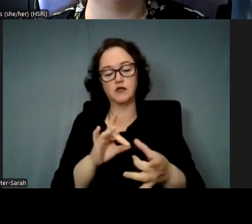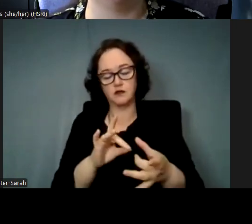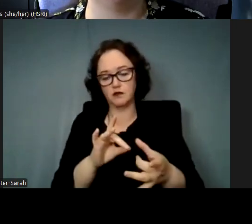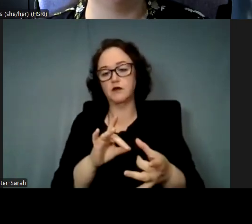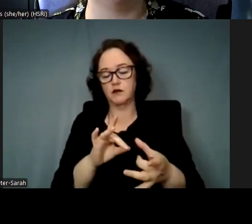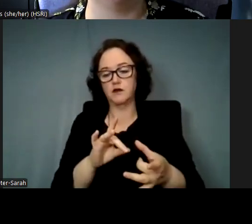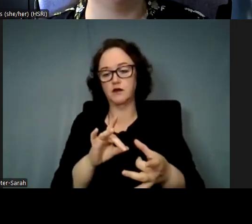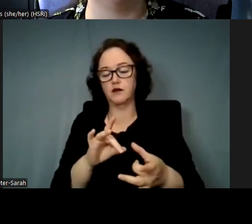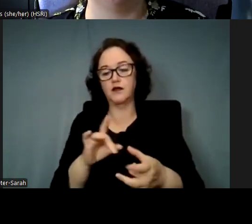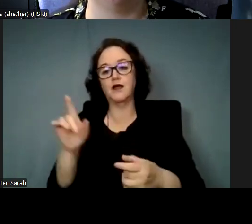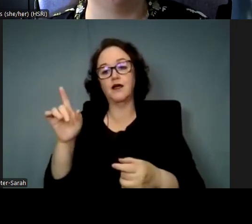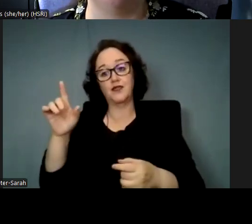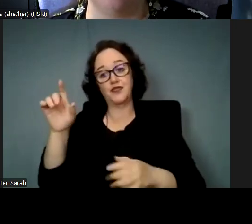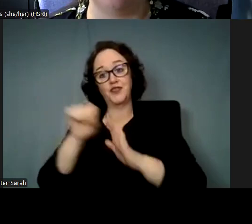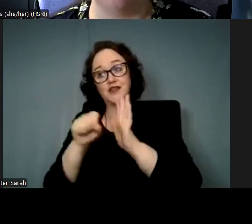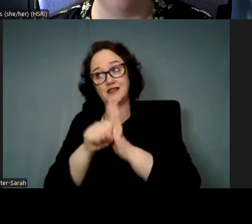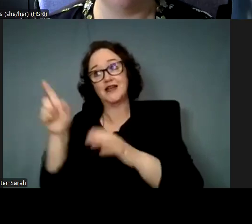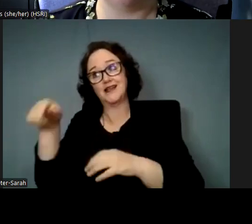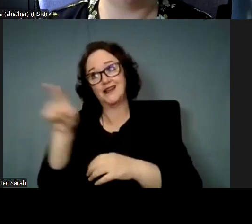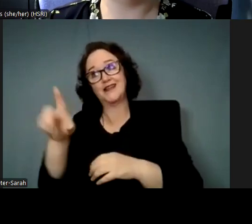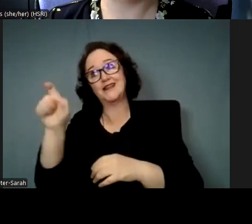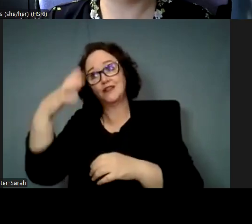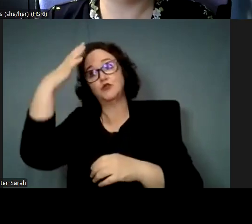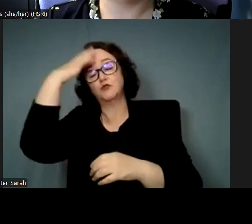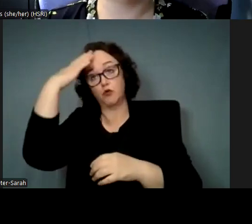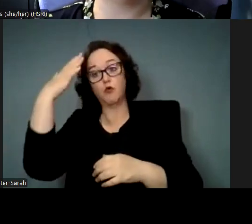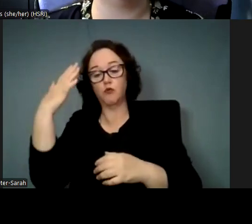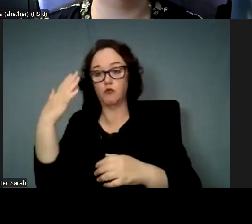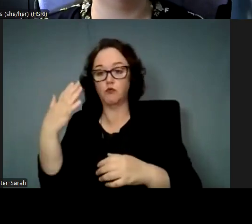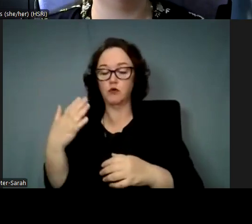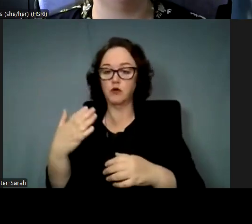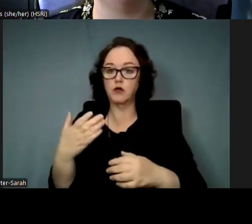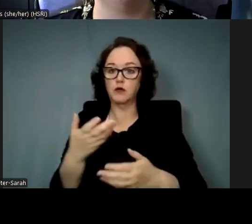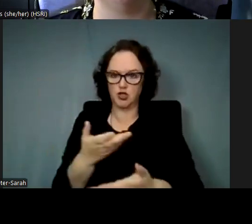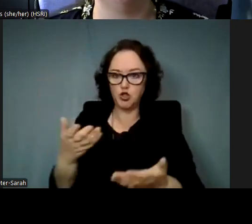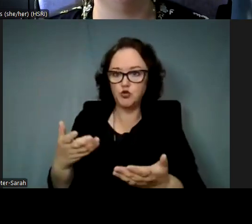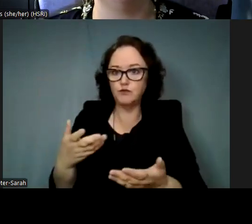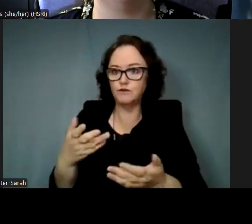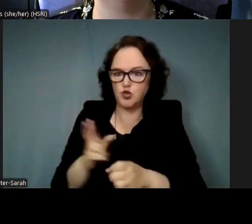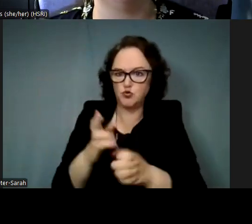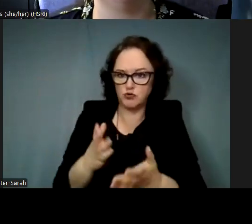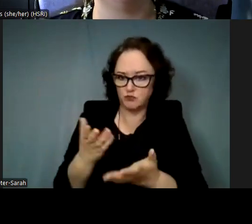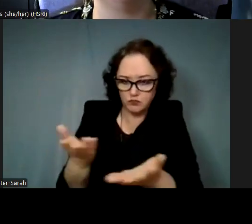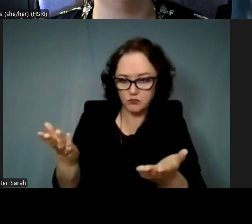just have high ideas of policy-level things about what should and shouldn't happen in a waiver. They need to hear how